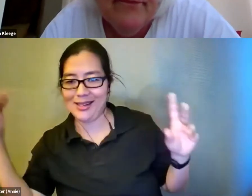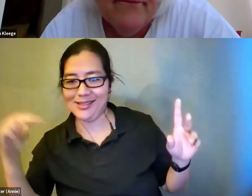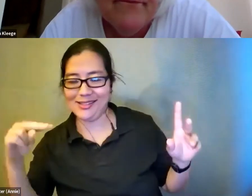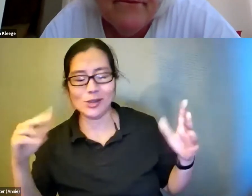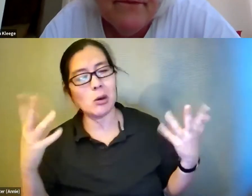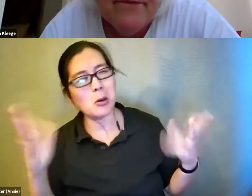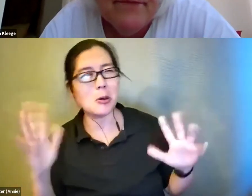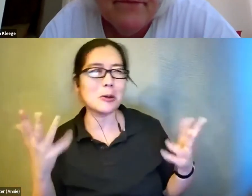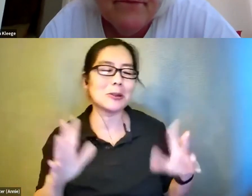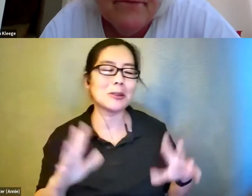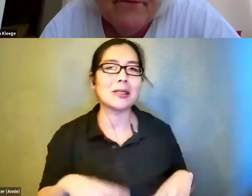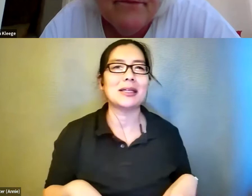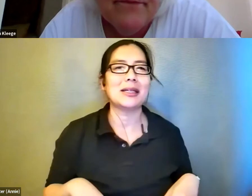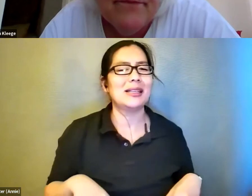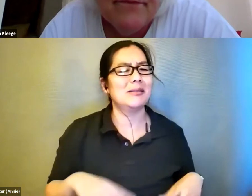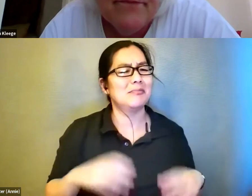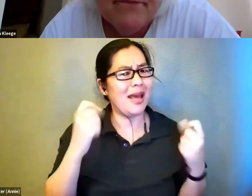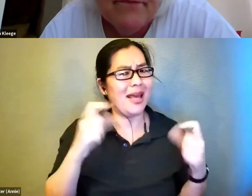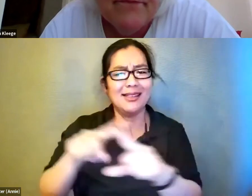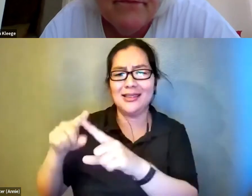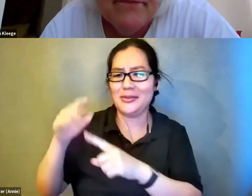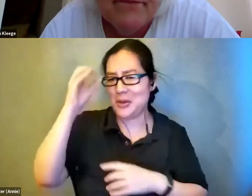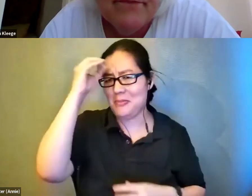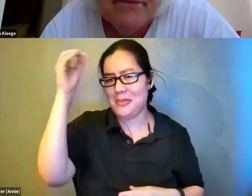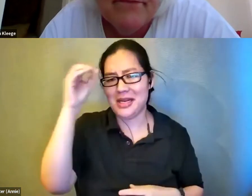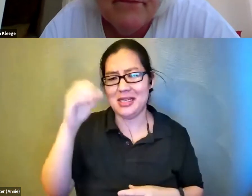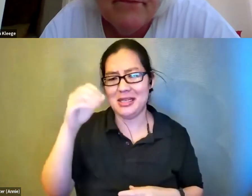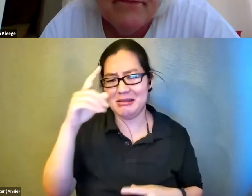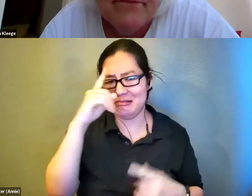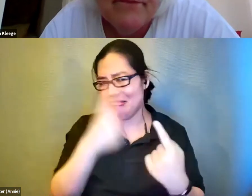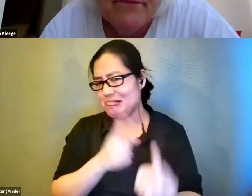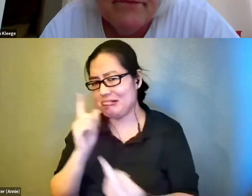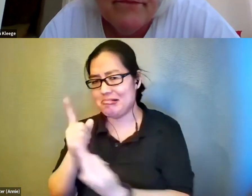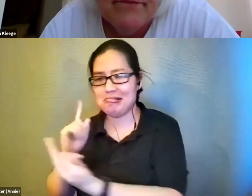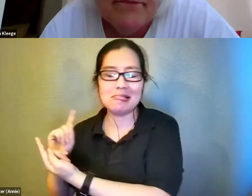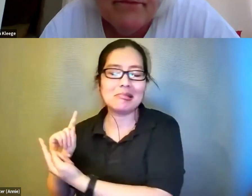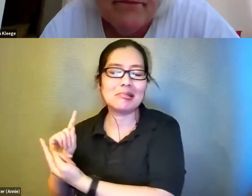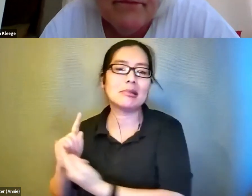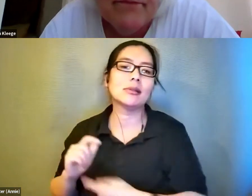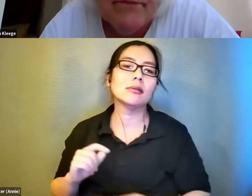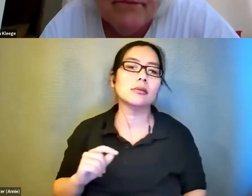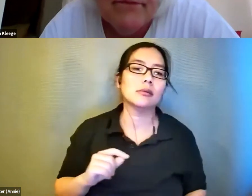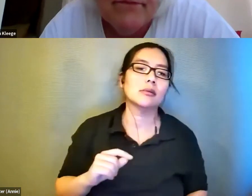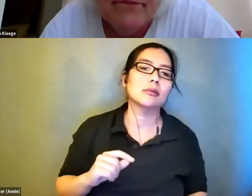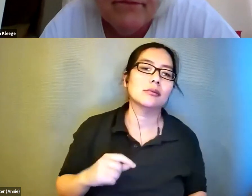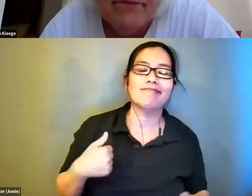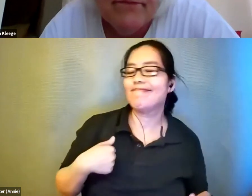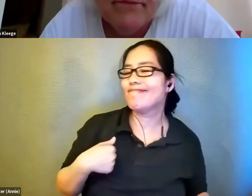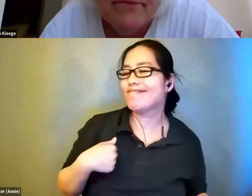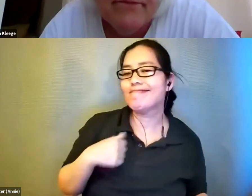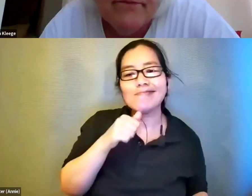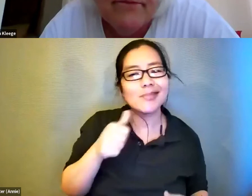difficult for me as a researcher because I didn't have the resources to have laboratory experiments